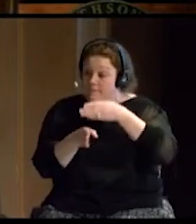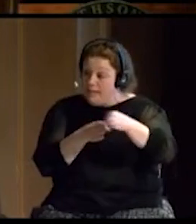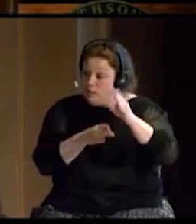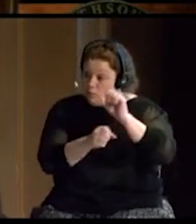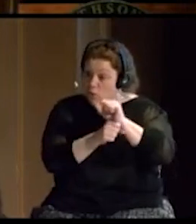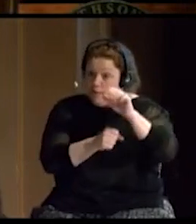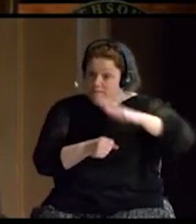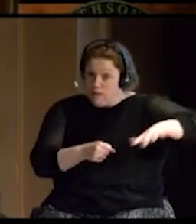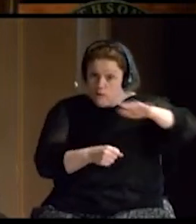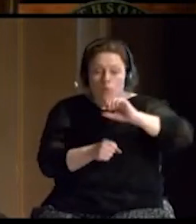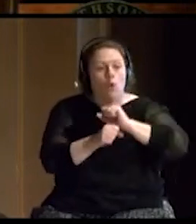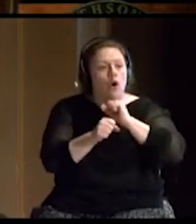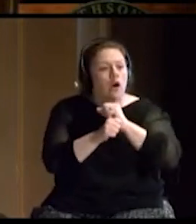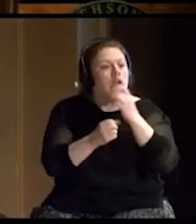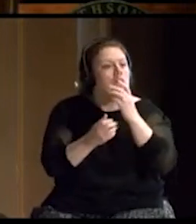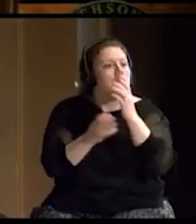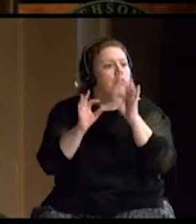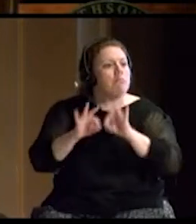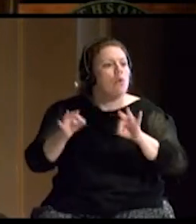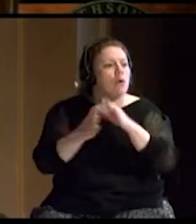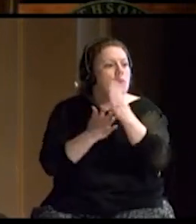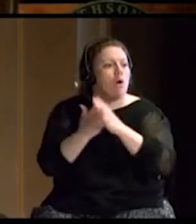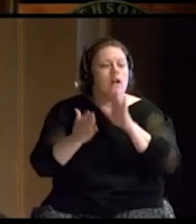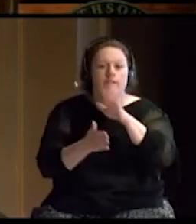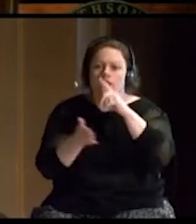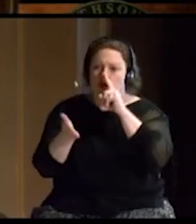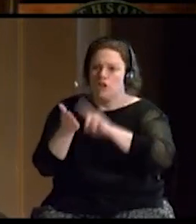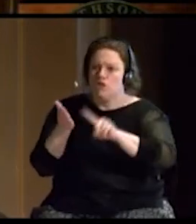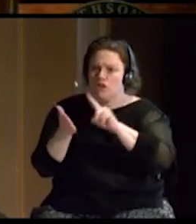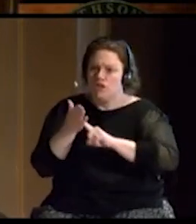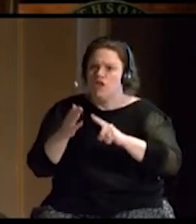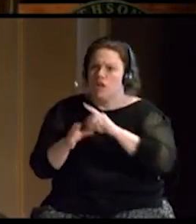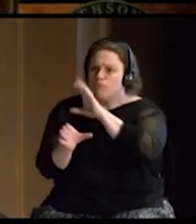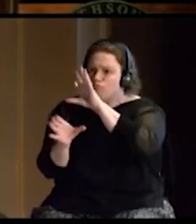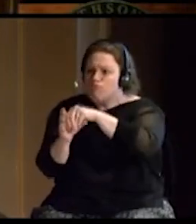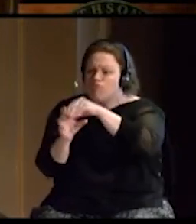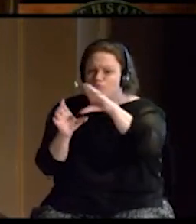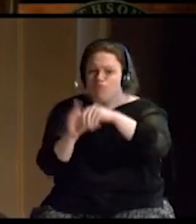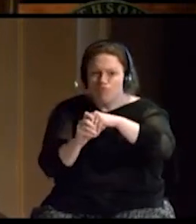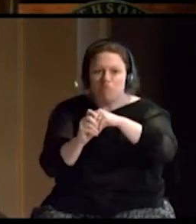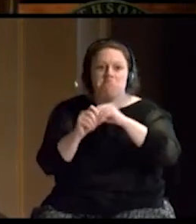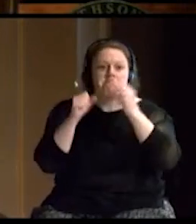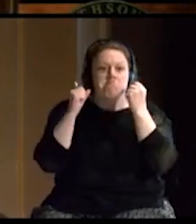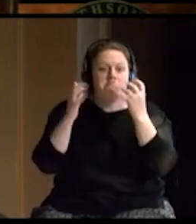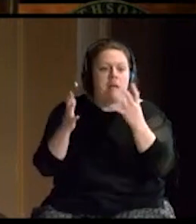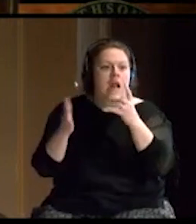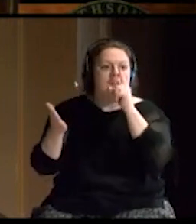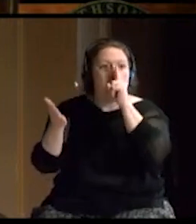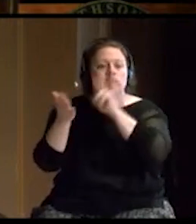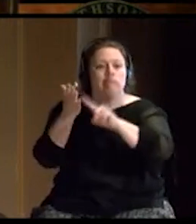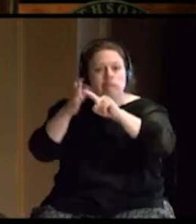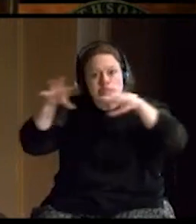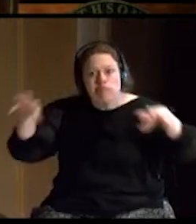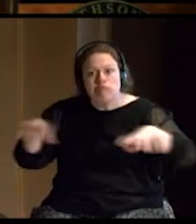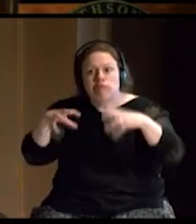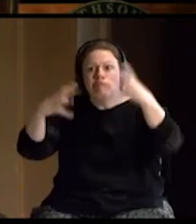and he has participated in multiple expeditions across four continents. Please join me in welcoming Ricardo